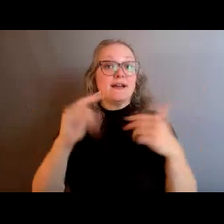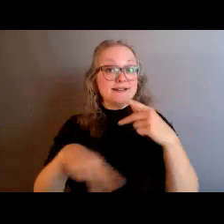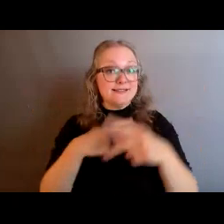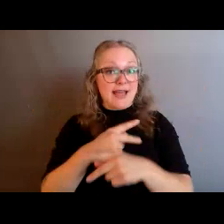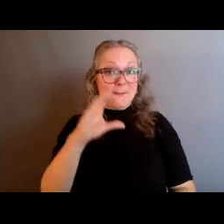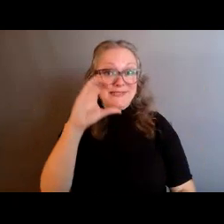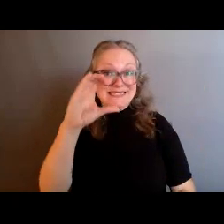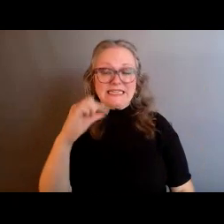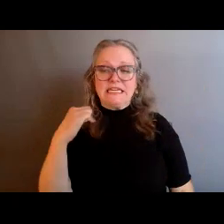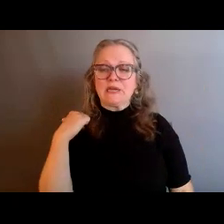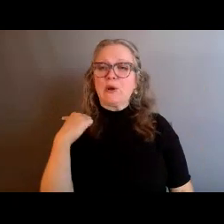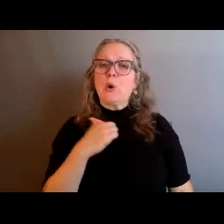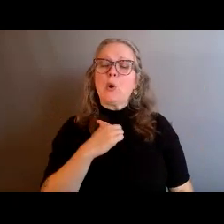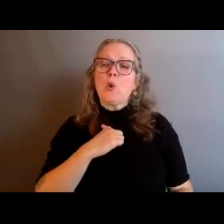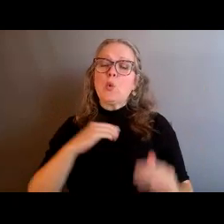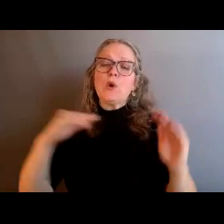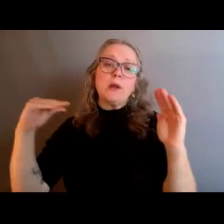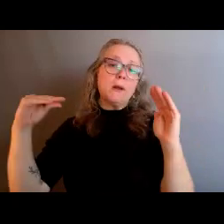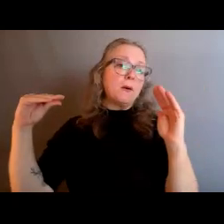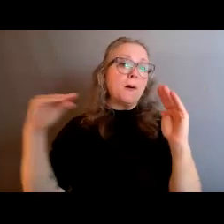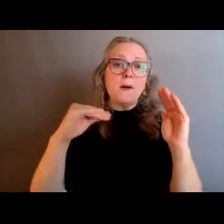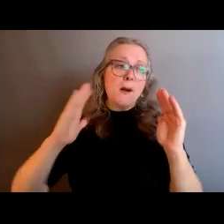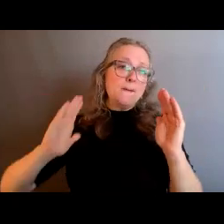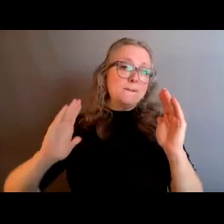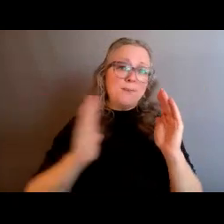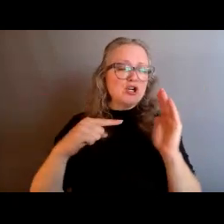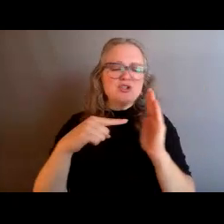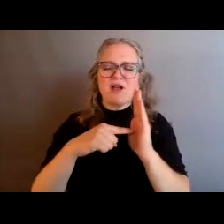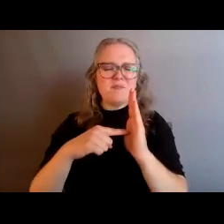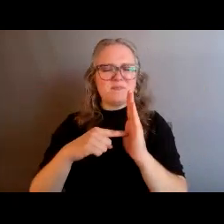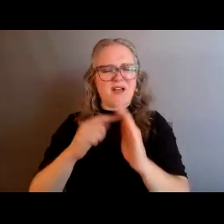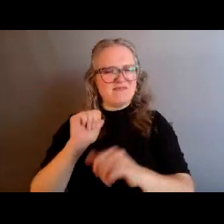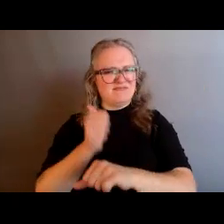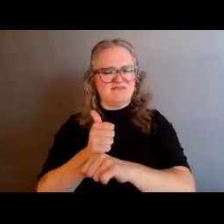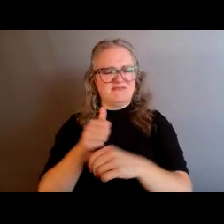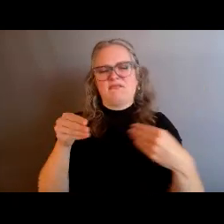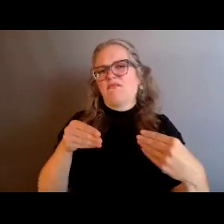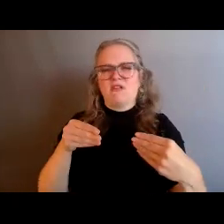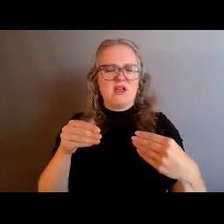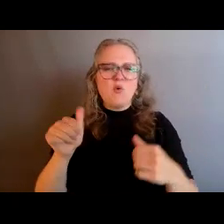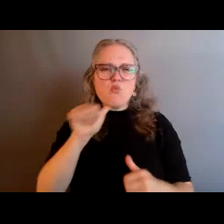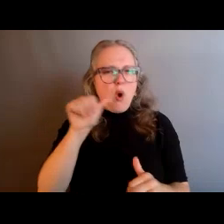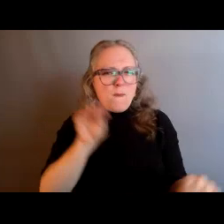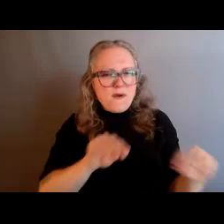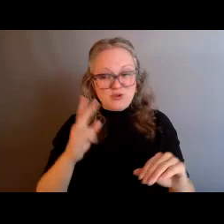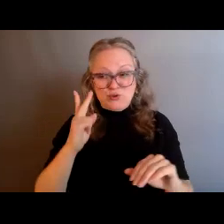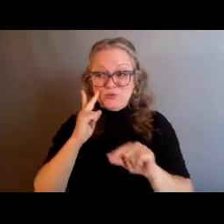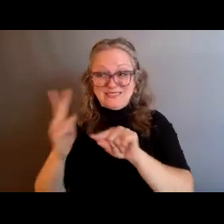it doesn't move like I want it to at the midline. See how the mountain is is straight up and down.